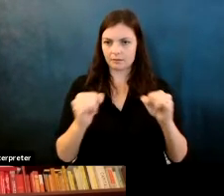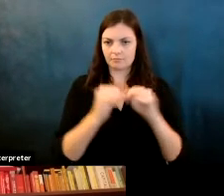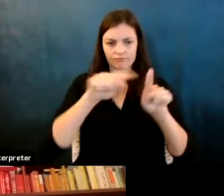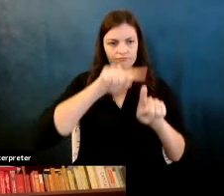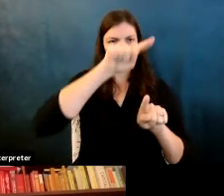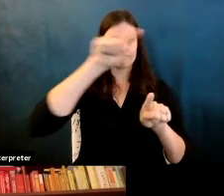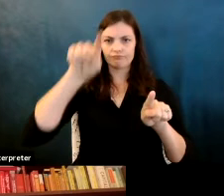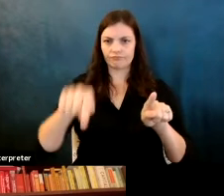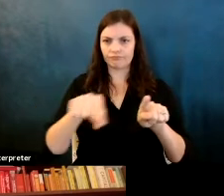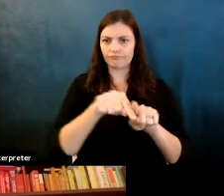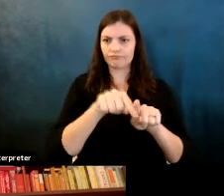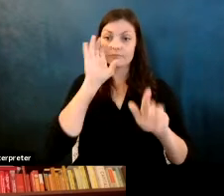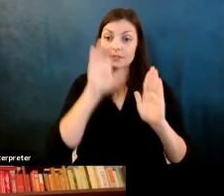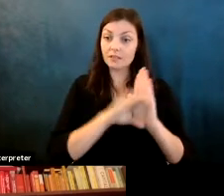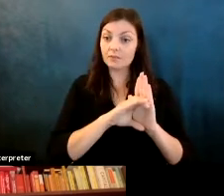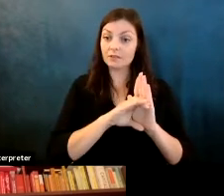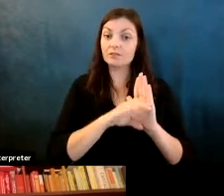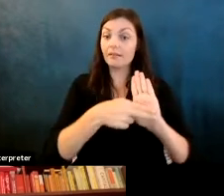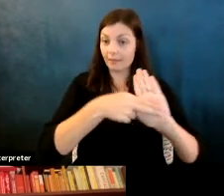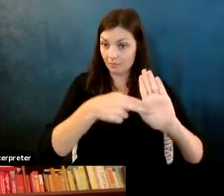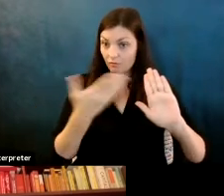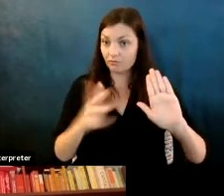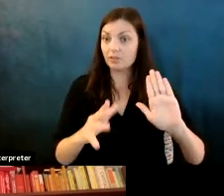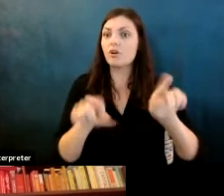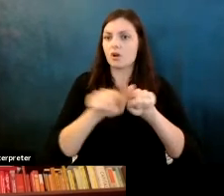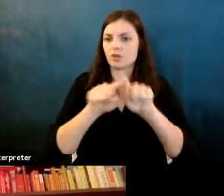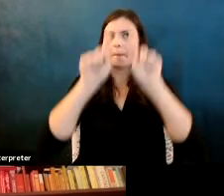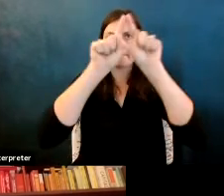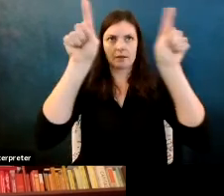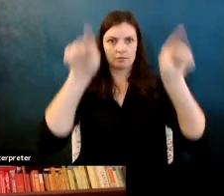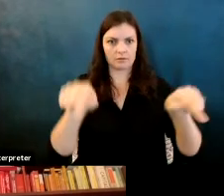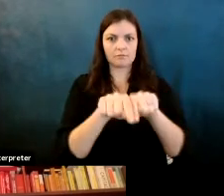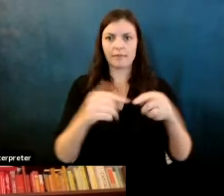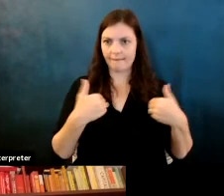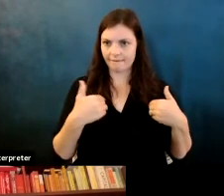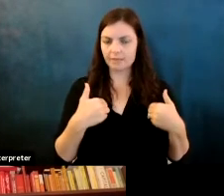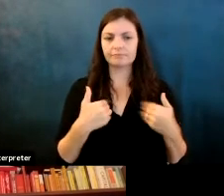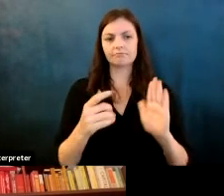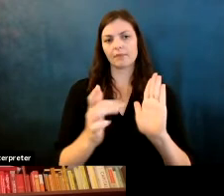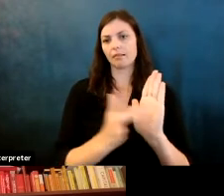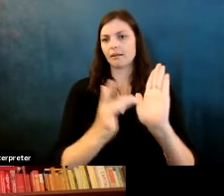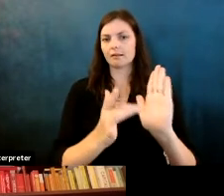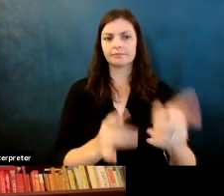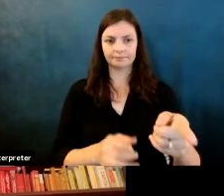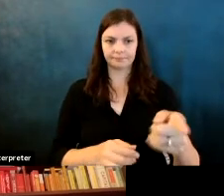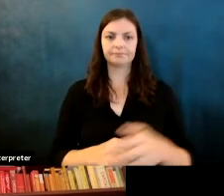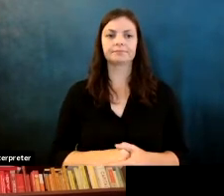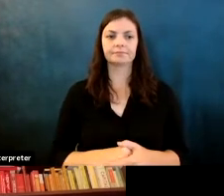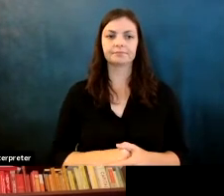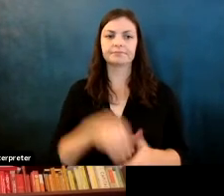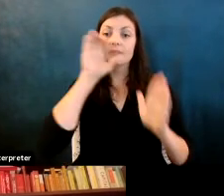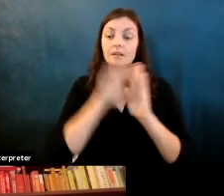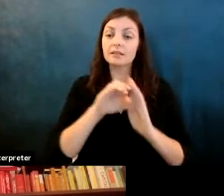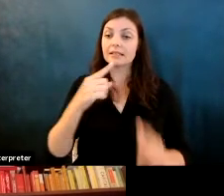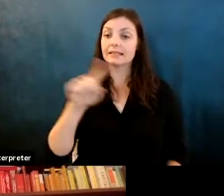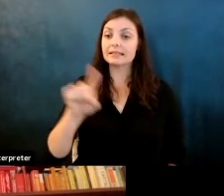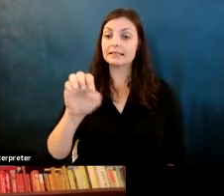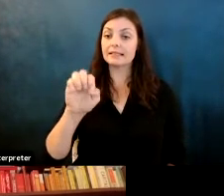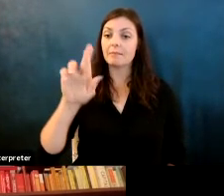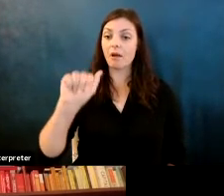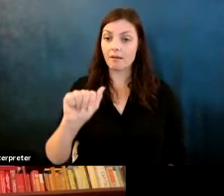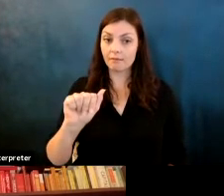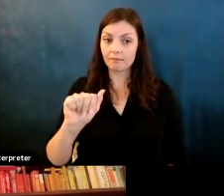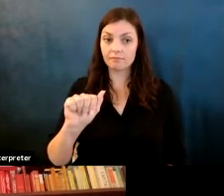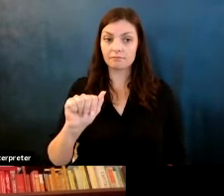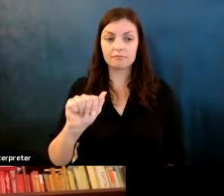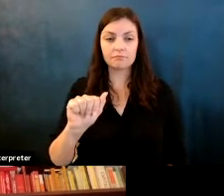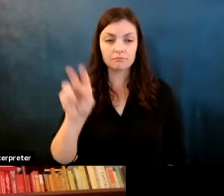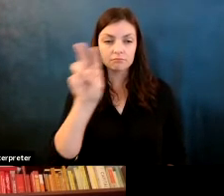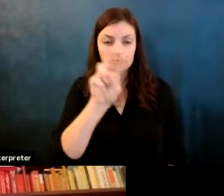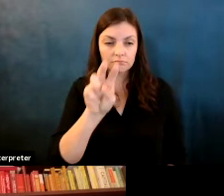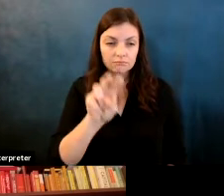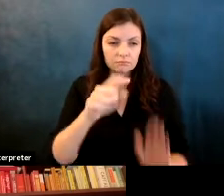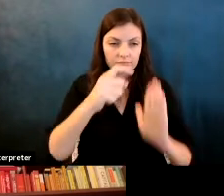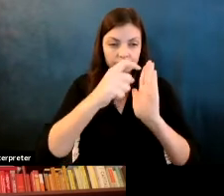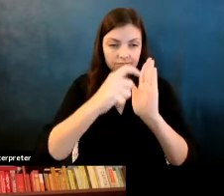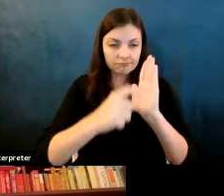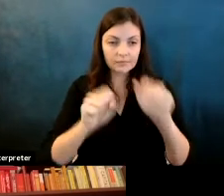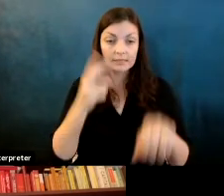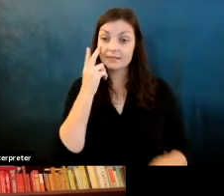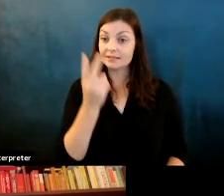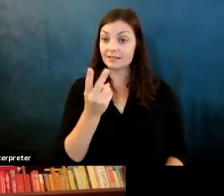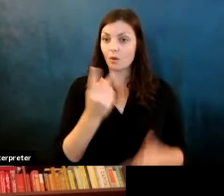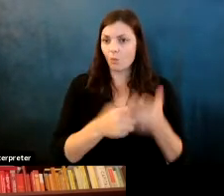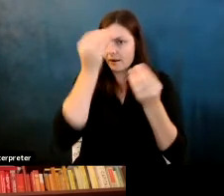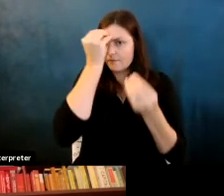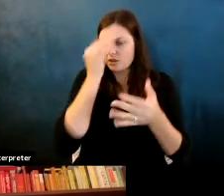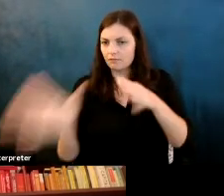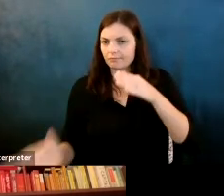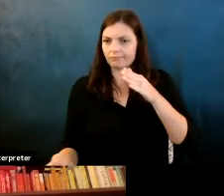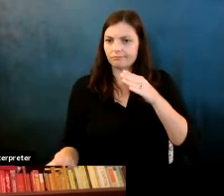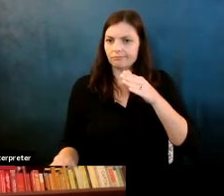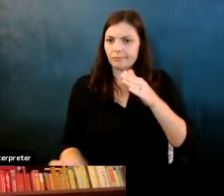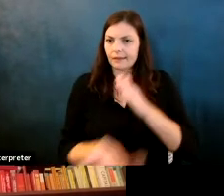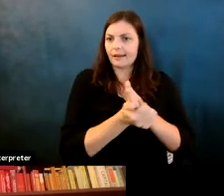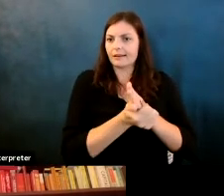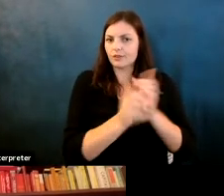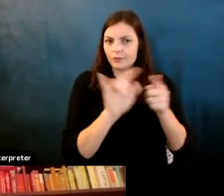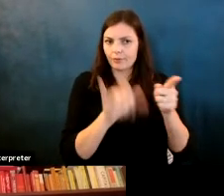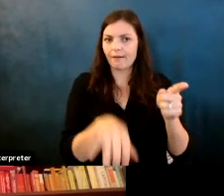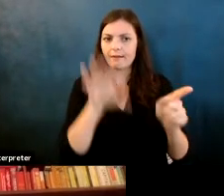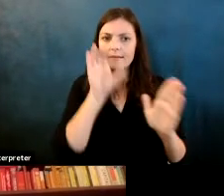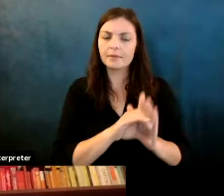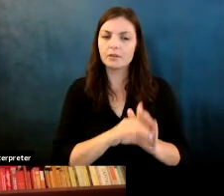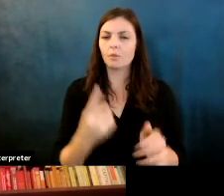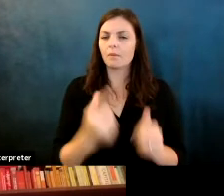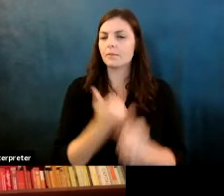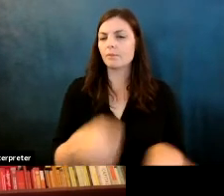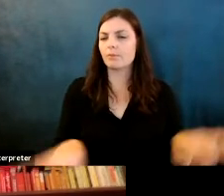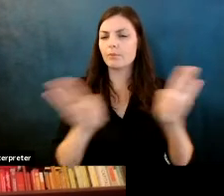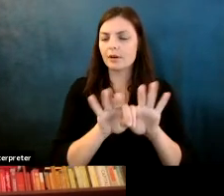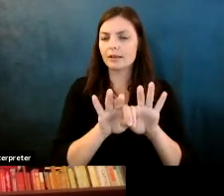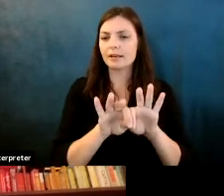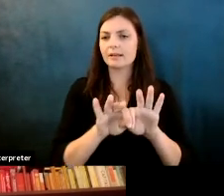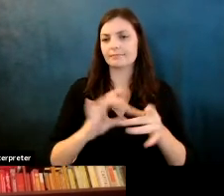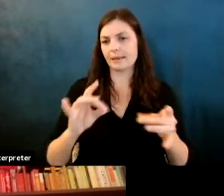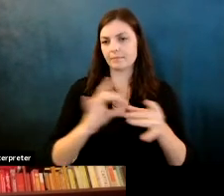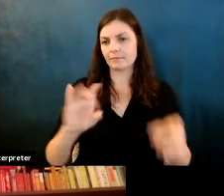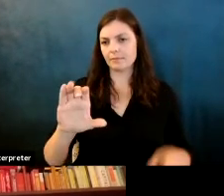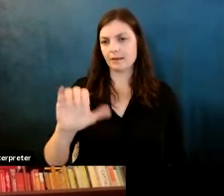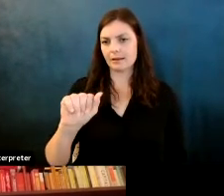Fernanda Viegas: images have not only been labeled there are bounding boxes so let's click on this one, for instance it's a it's a an image of a zebra and I scroll down, and you can see what is what information is attached to this image, one of the most important things is the caption so it turns out.